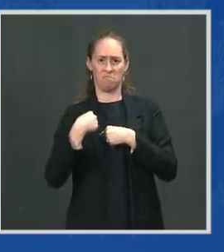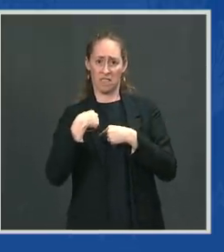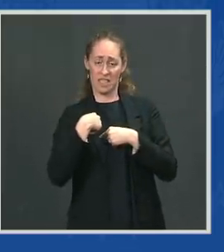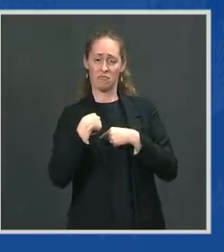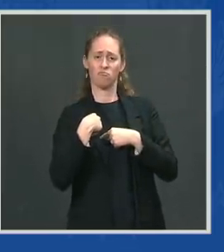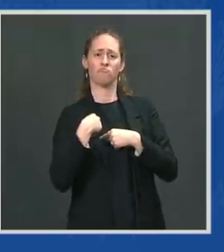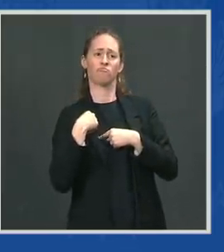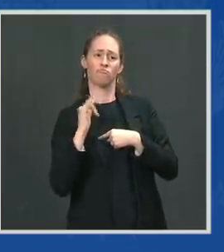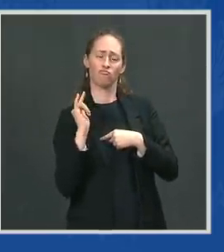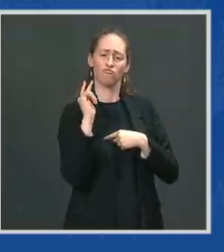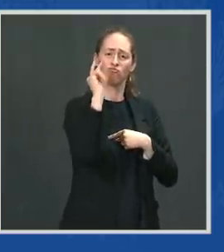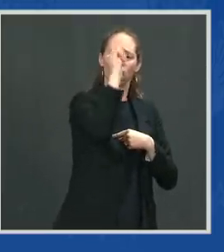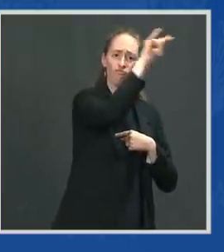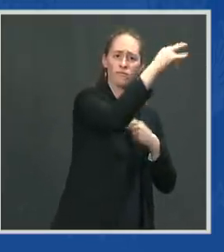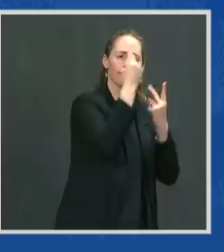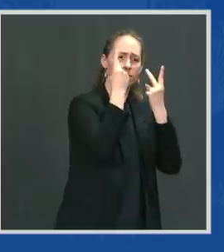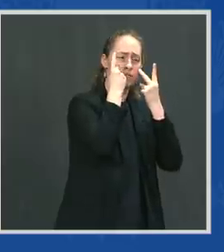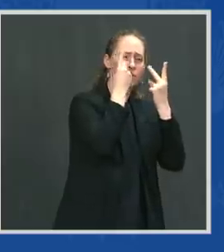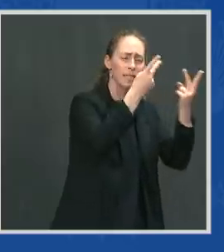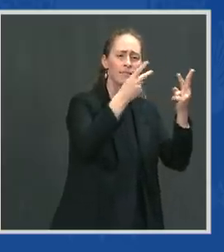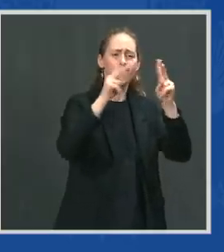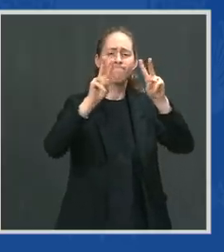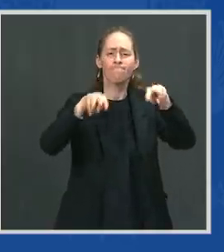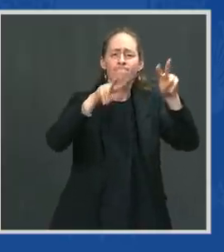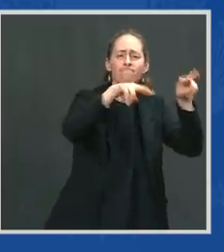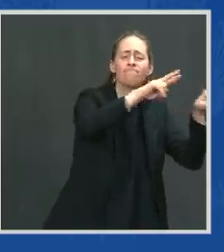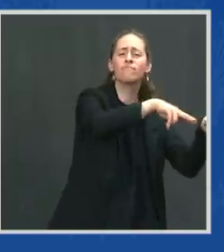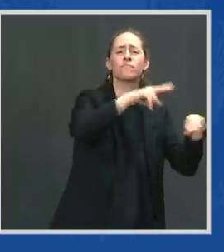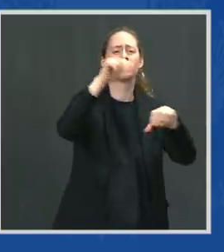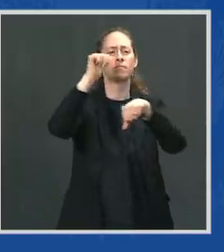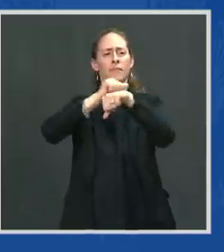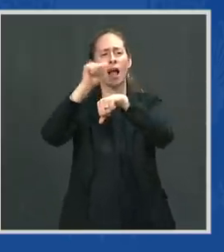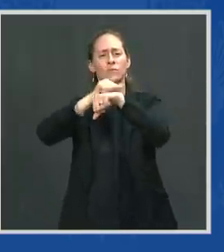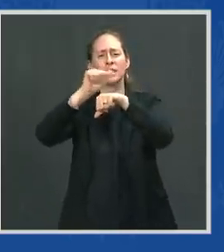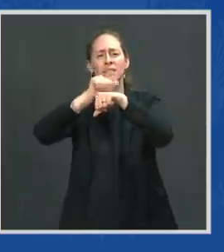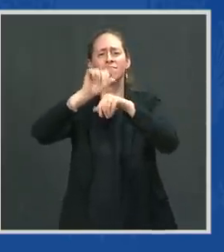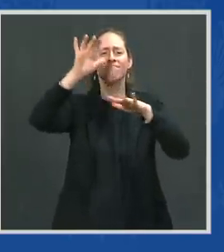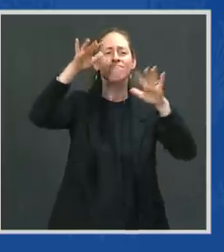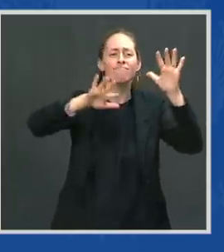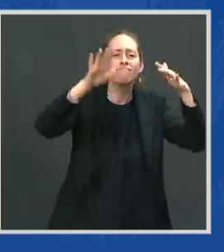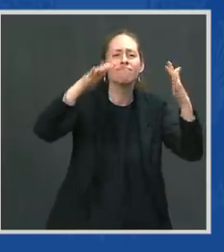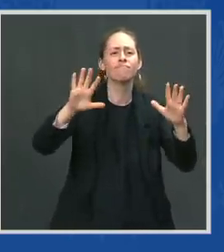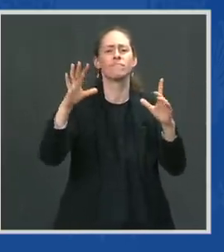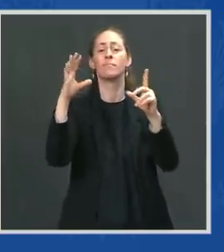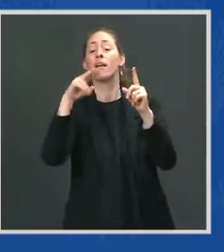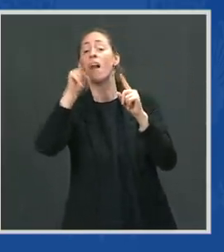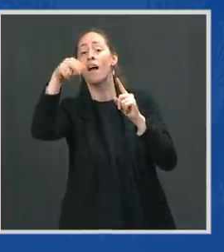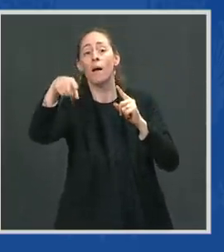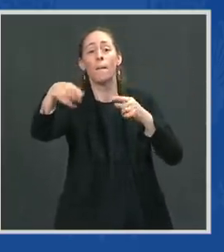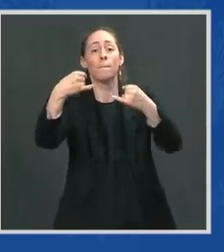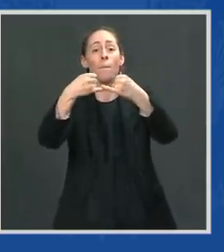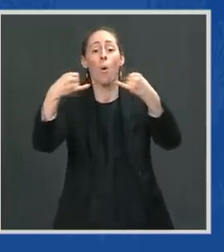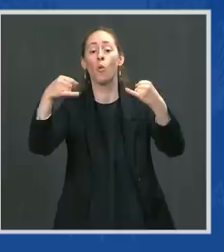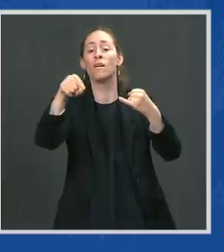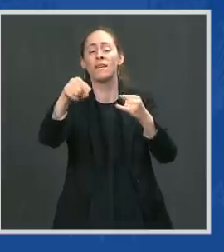a rugged, mountainous region on the border with Pakistan. What I saw on that trip reinforced my conviction